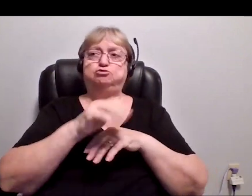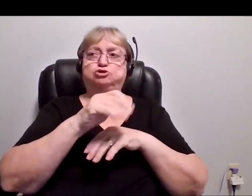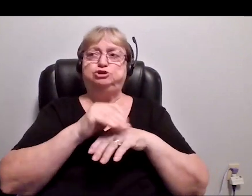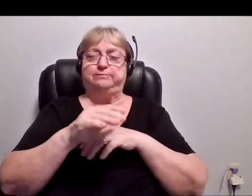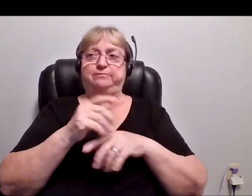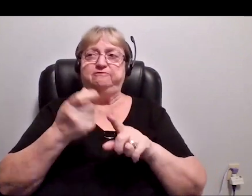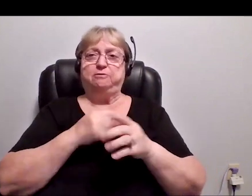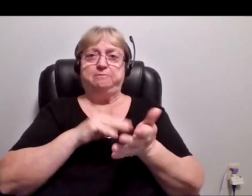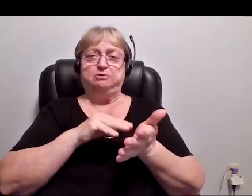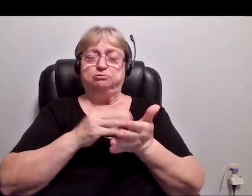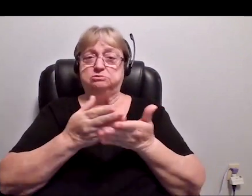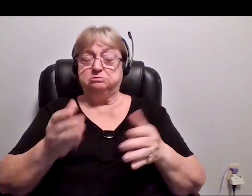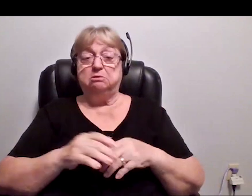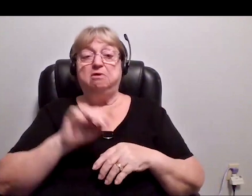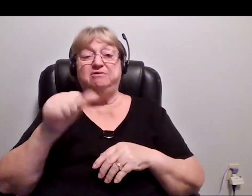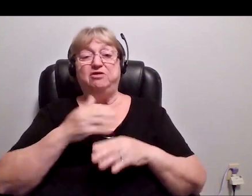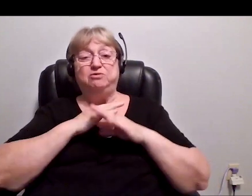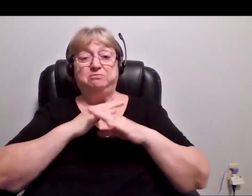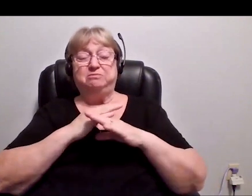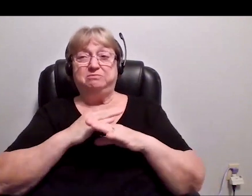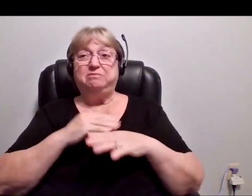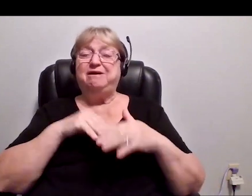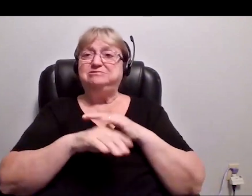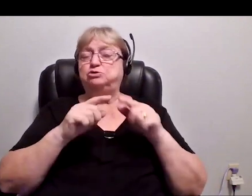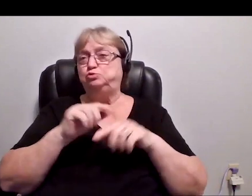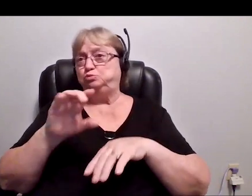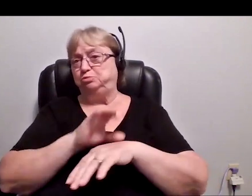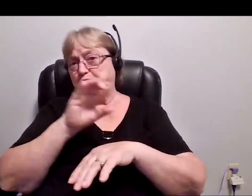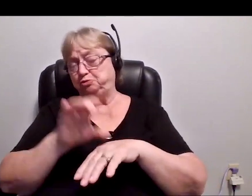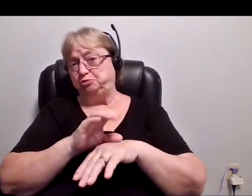The other barrier they've had is the access to computers. Right now we're trying to help them